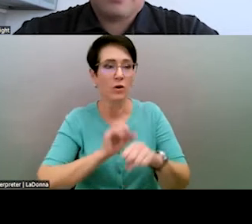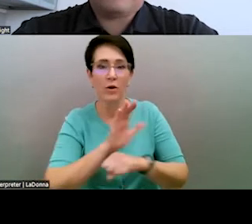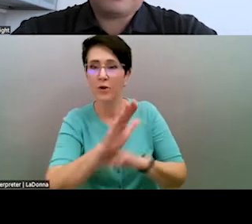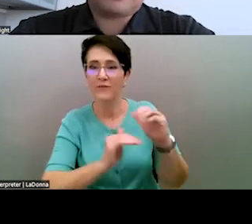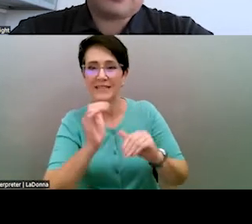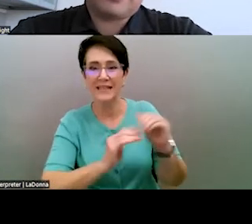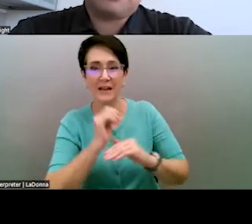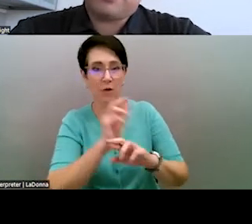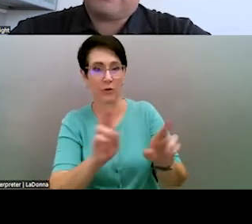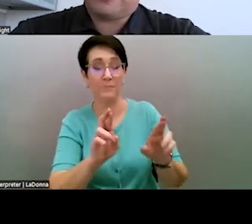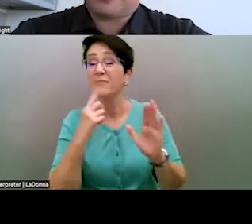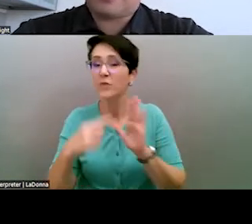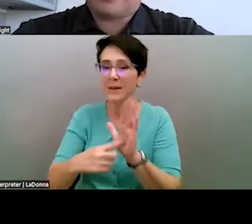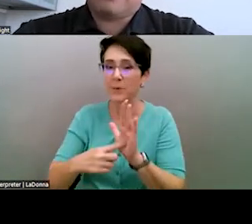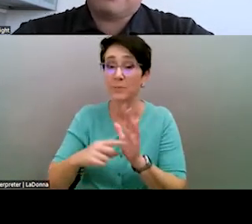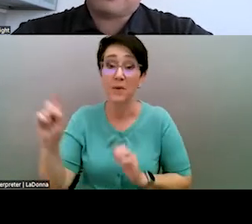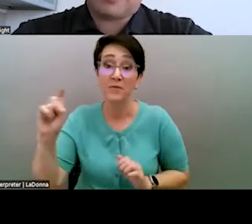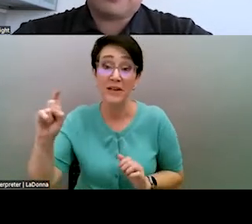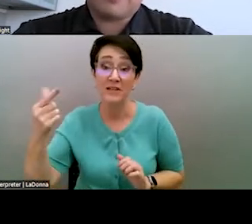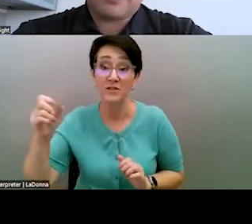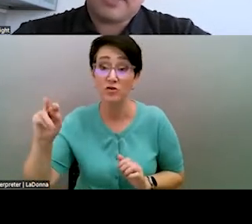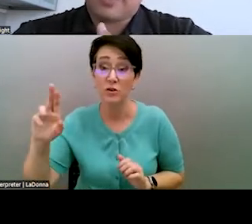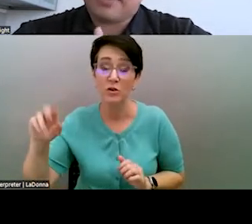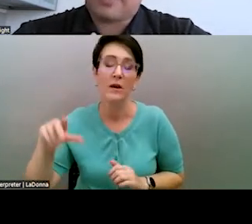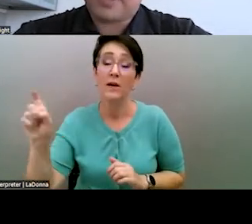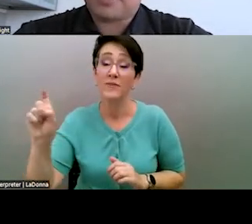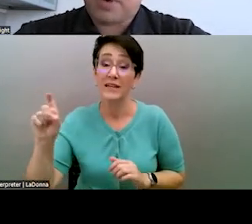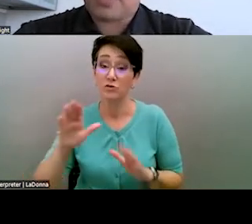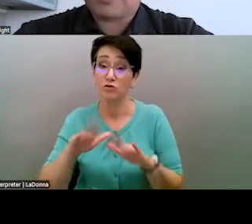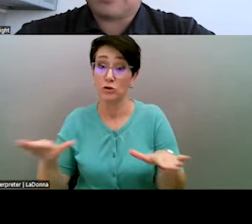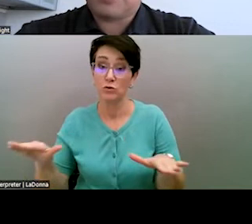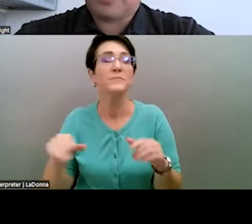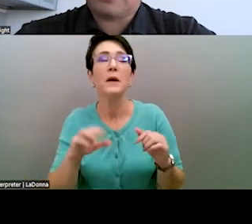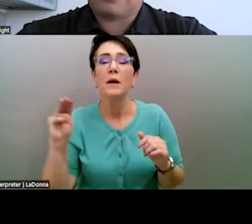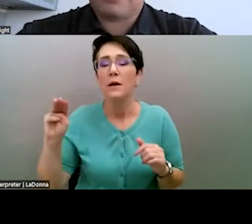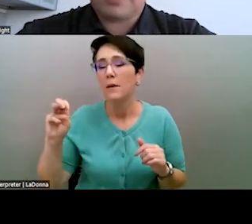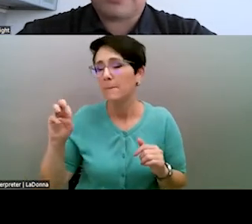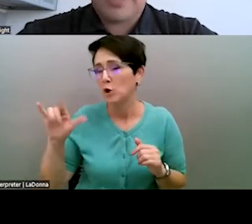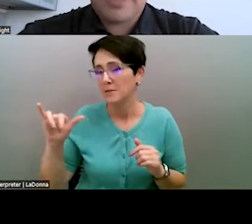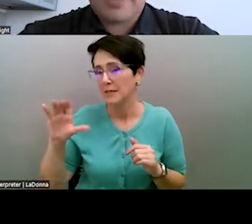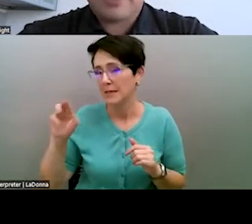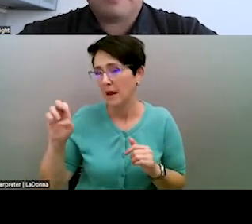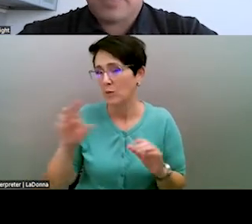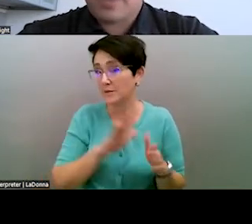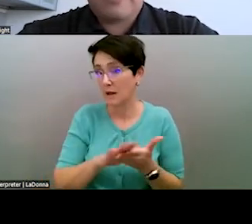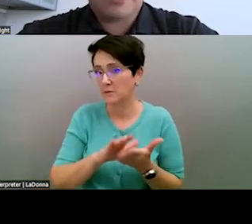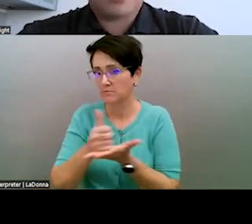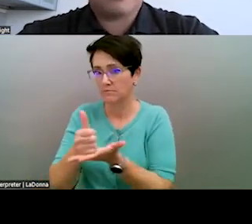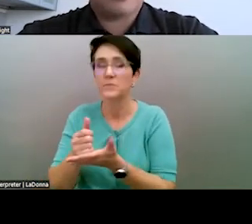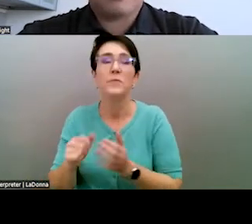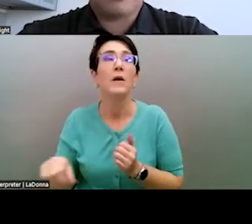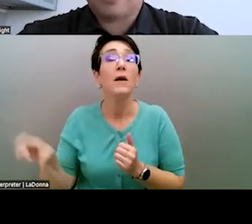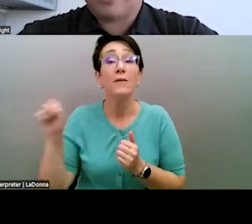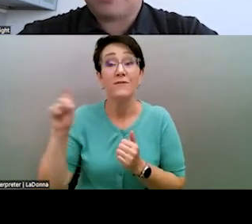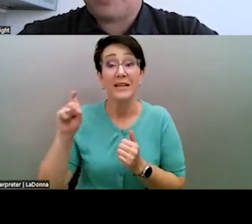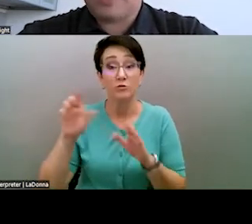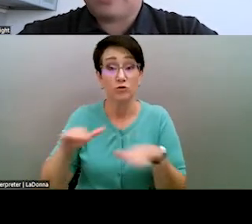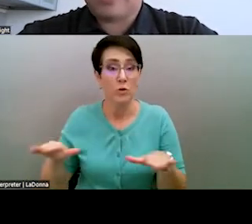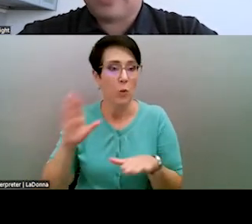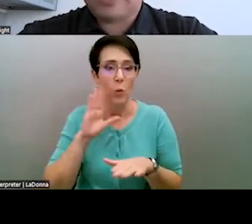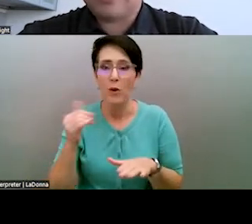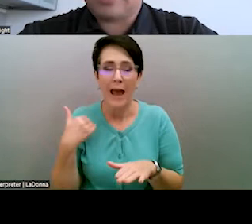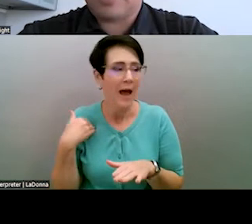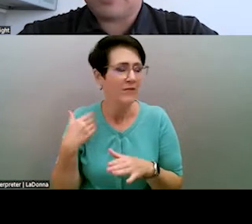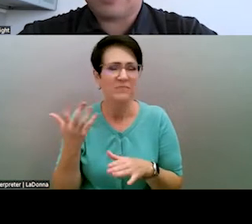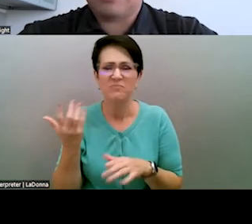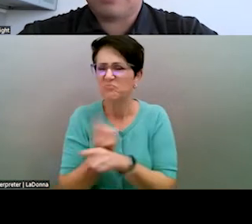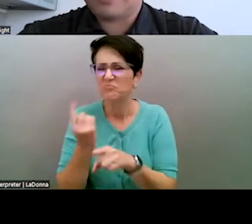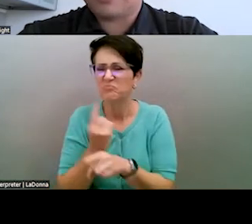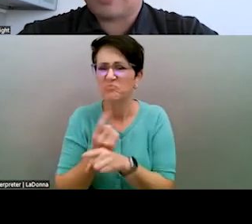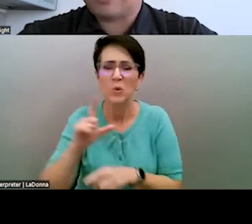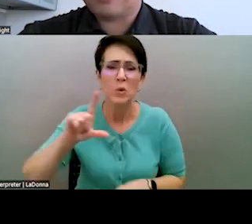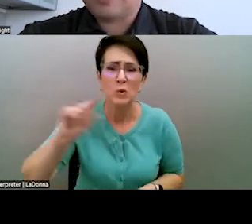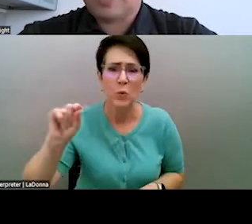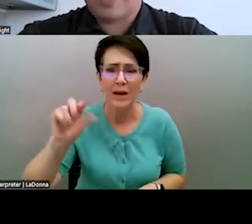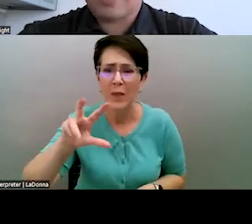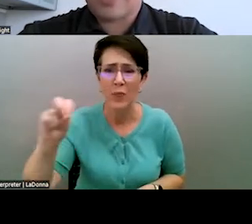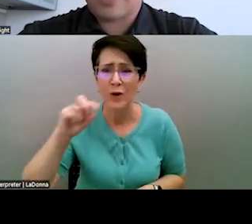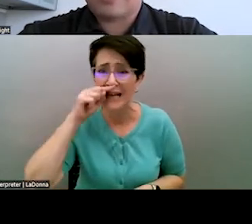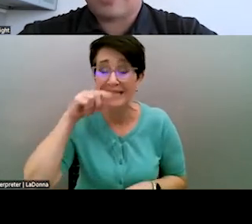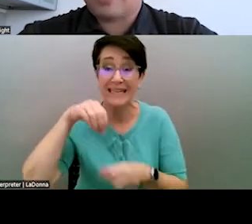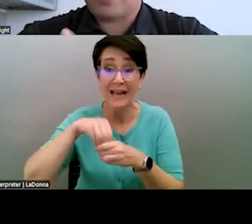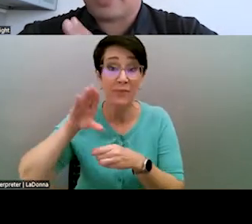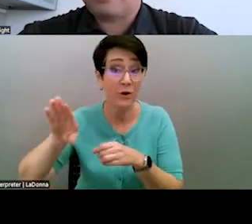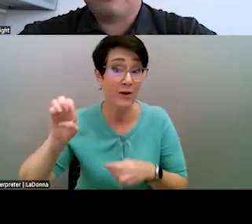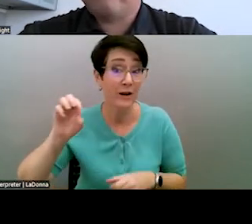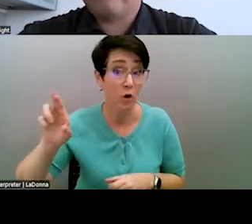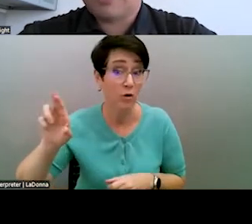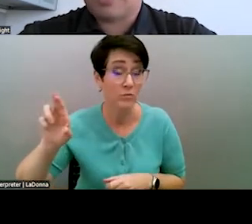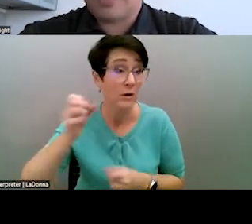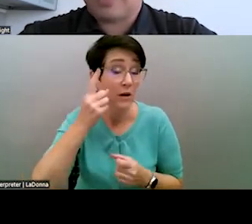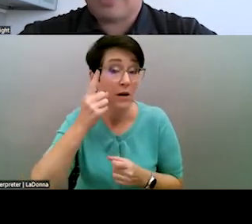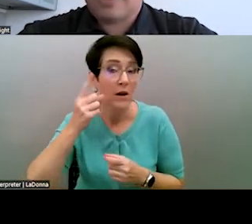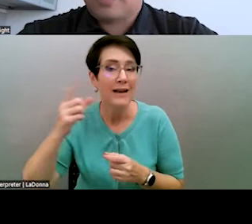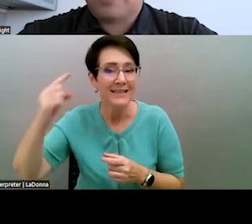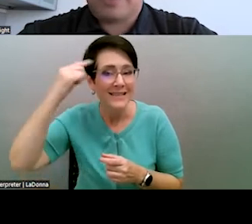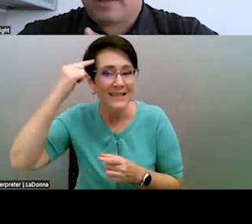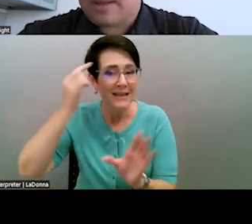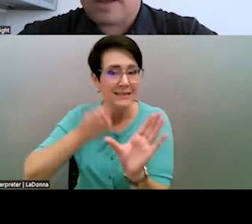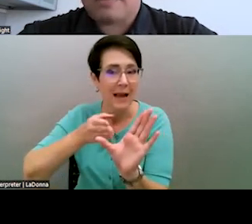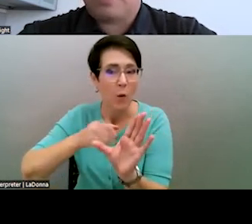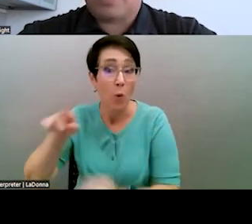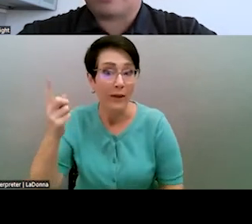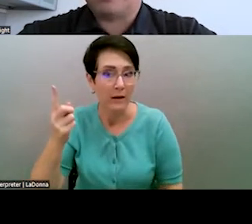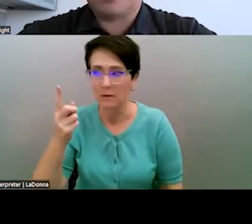PHOENIX CHILDREN, FIRST STARTED. HELPING SUPPORT US AS WE GO THROUGH THIS. WE WORK CLOSELY WITH